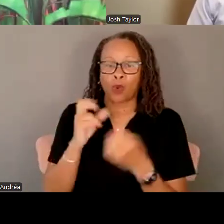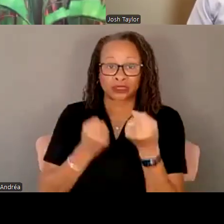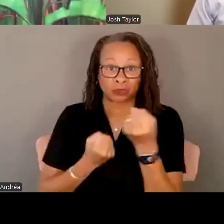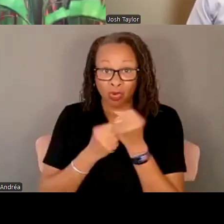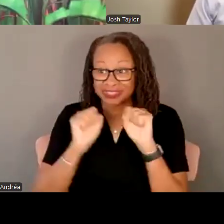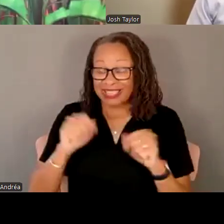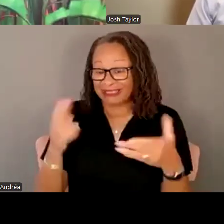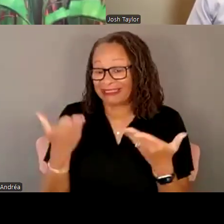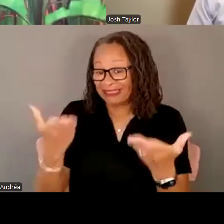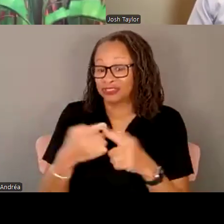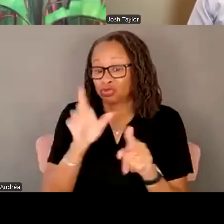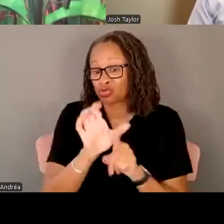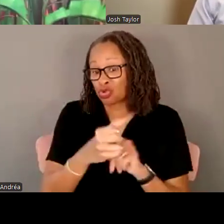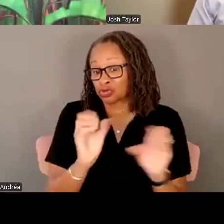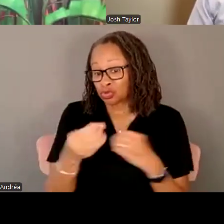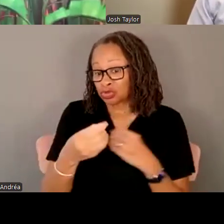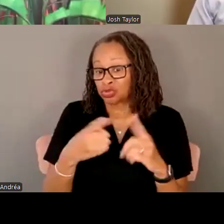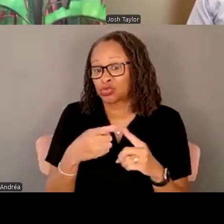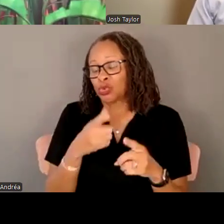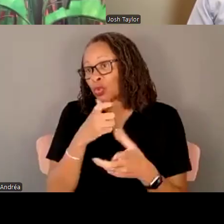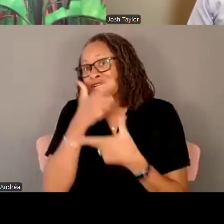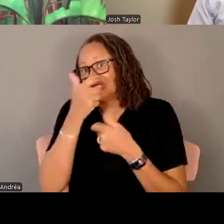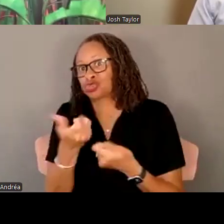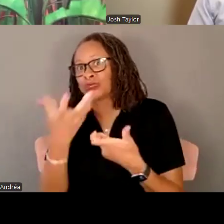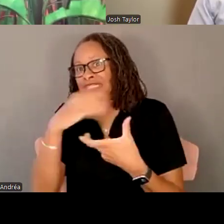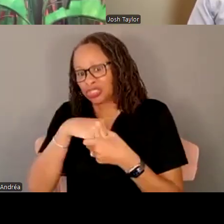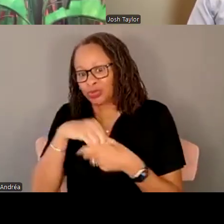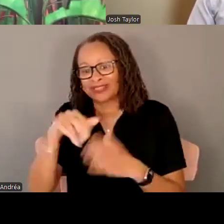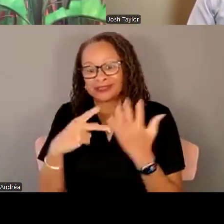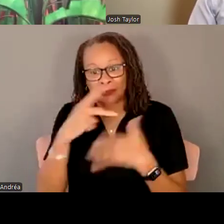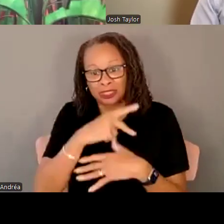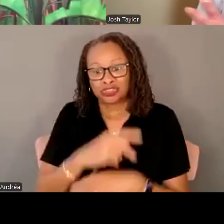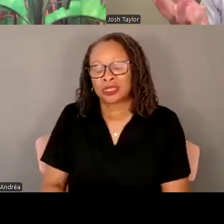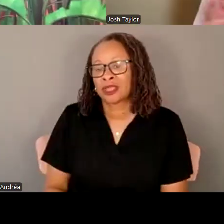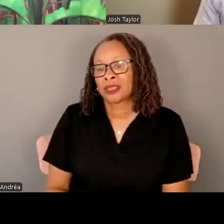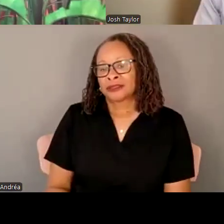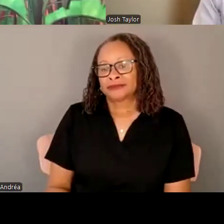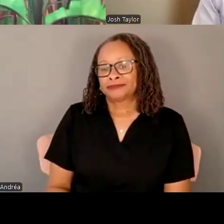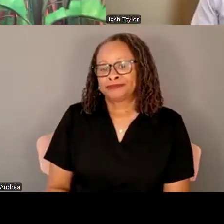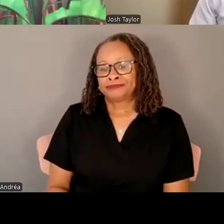to cultural organizations who are interested in including this population? Yeah, I mean, I think Karen and Aliza